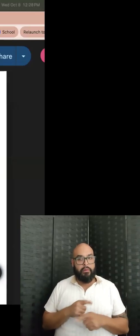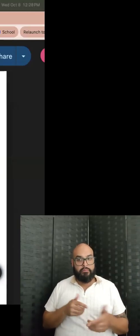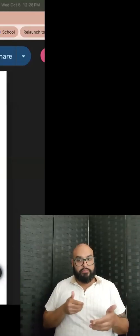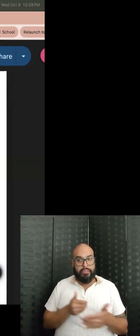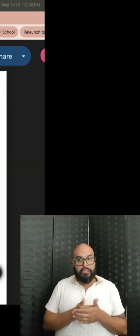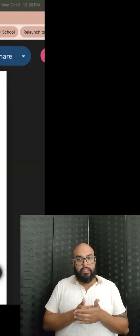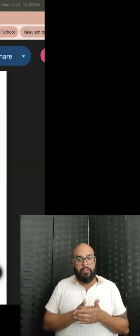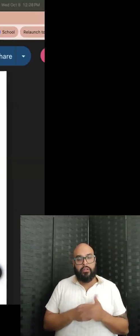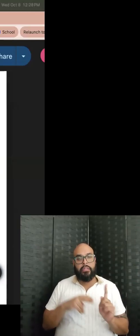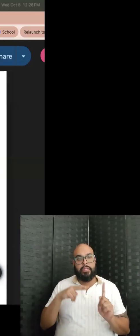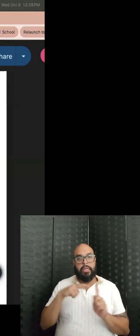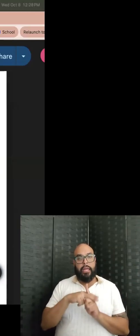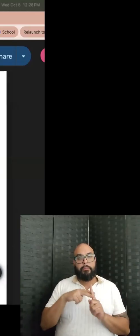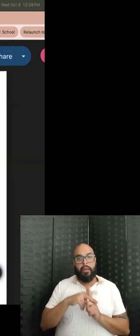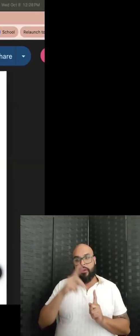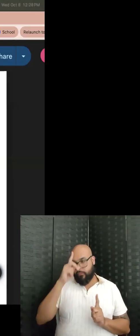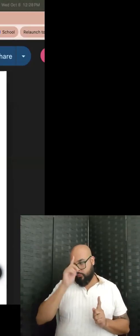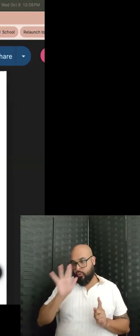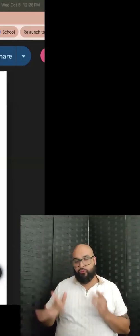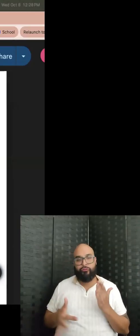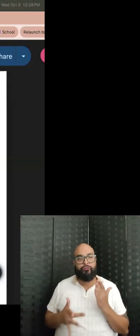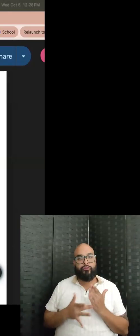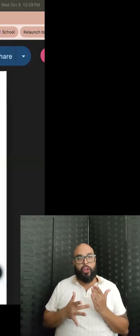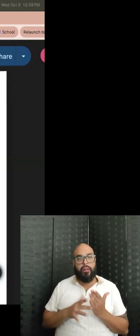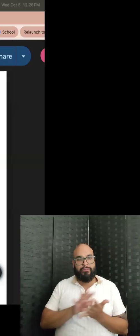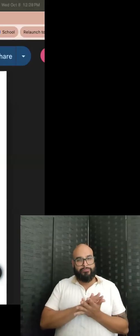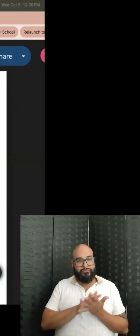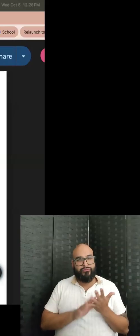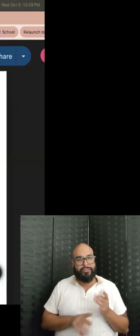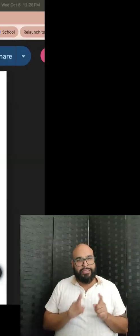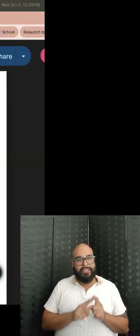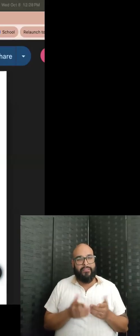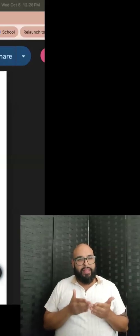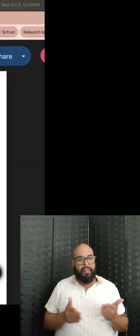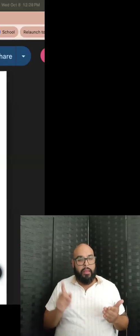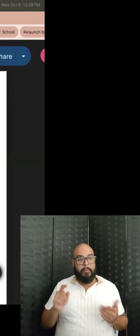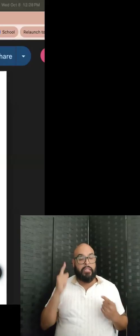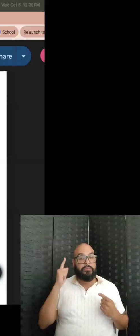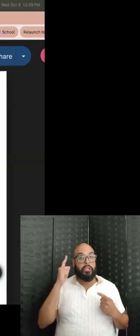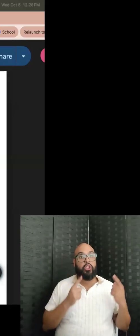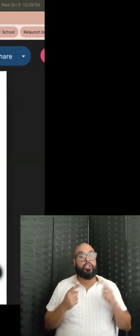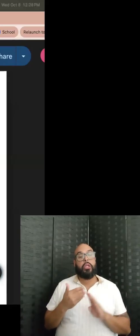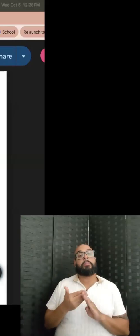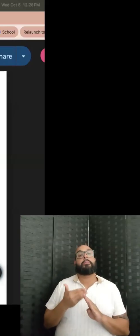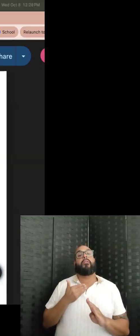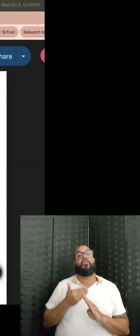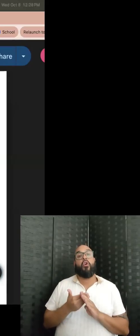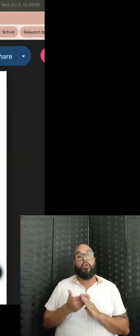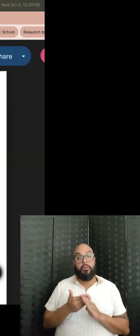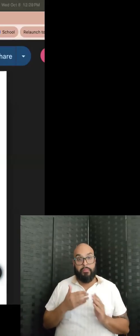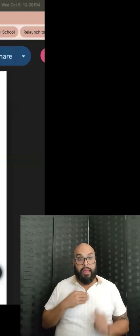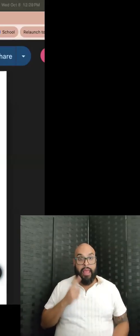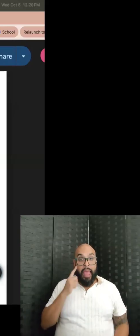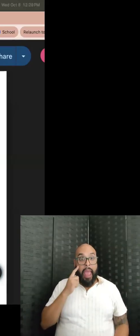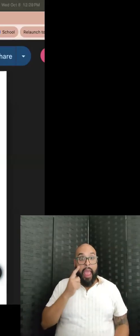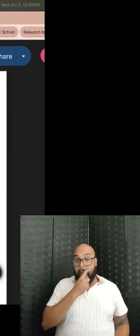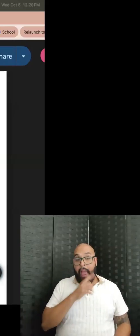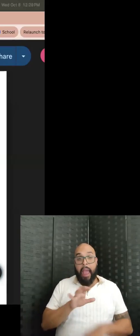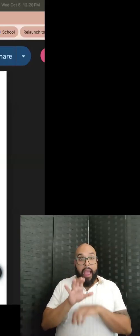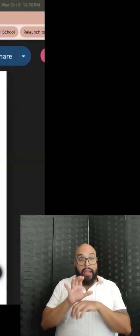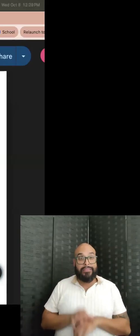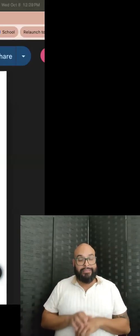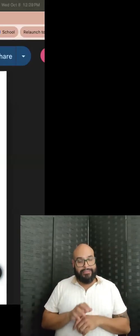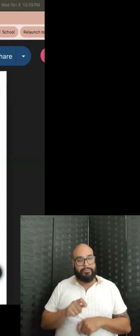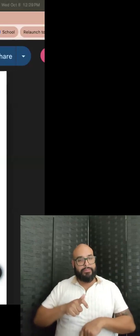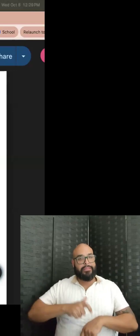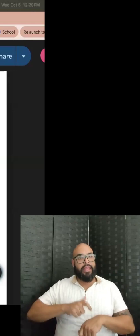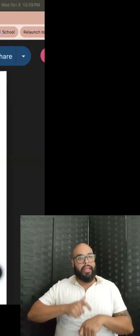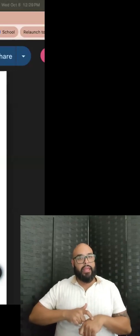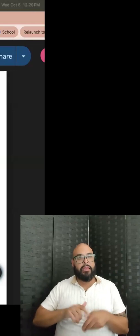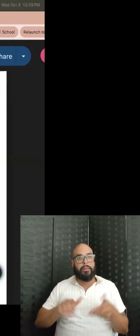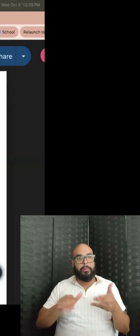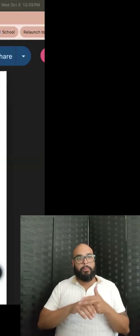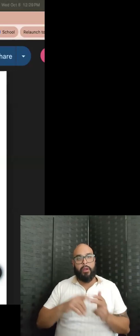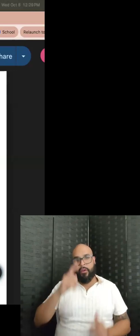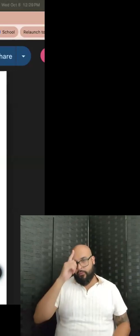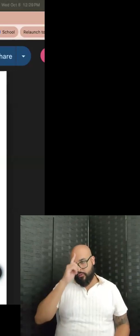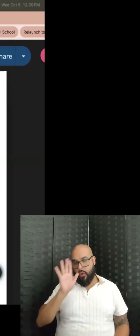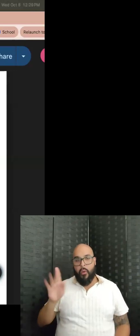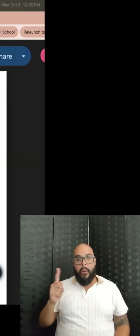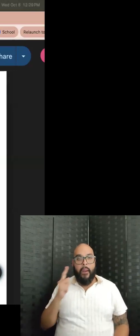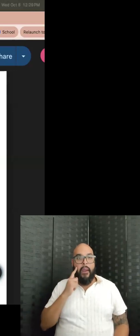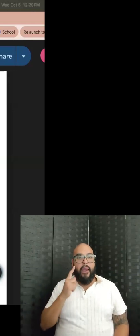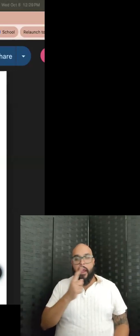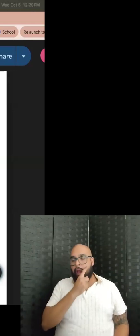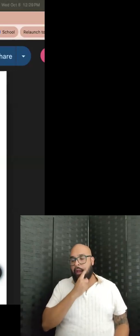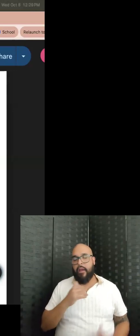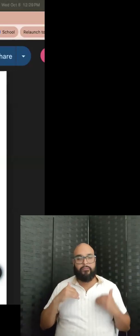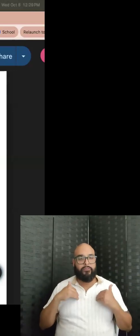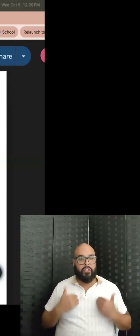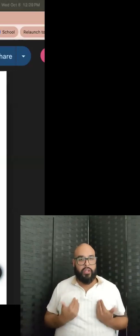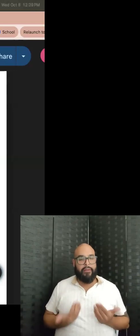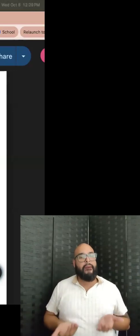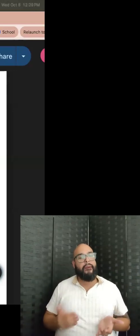All of these things that need to be considered, having that eye adjustment time, breaks for eye fatigue, things of that nature, but the comorbidity of the dyslexia with the eye condition.